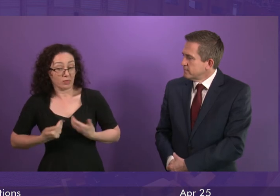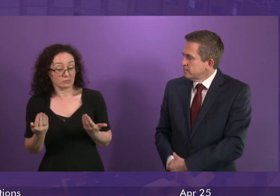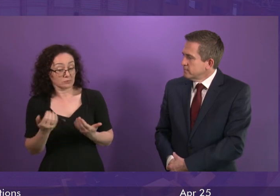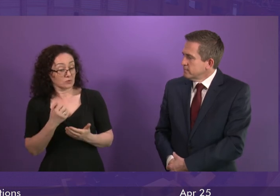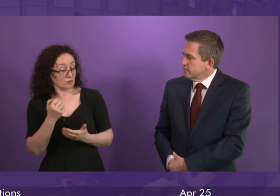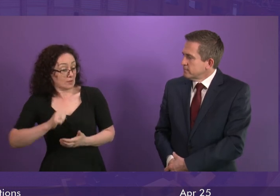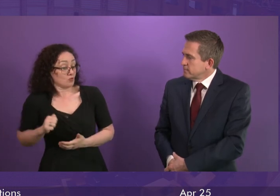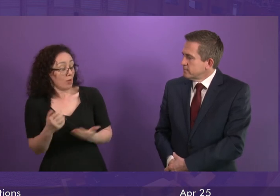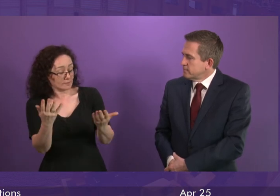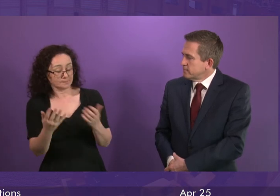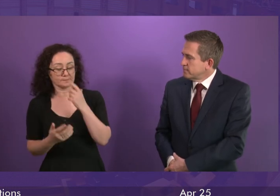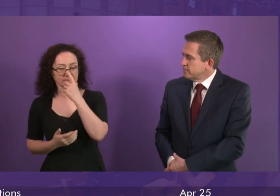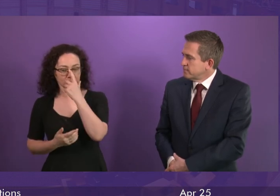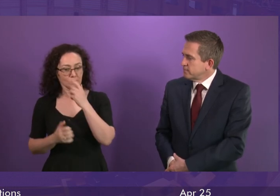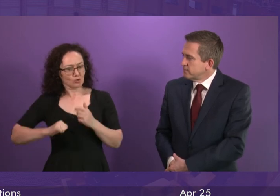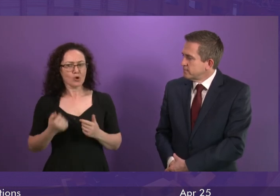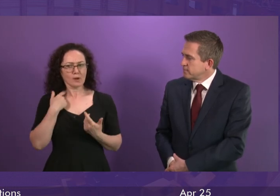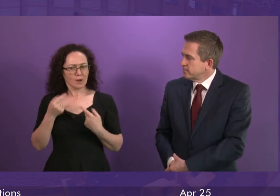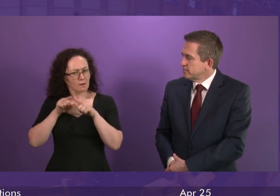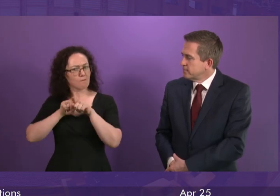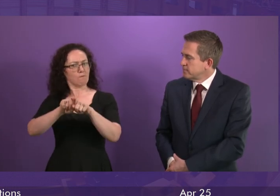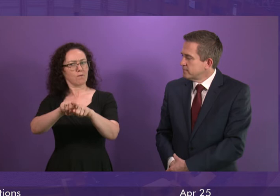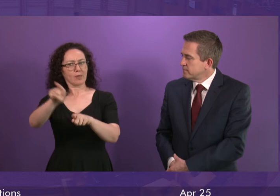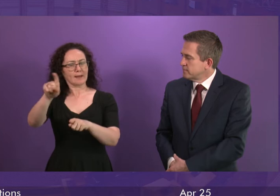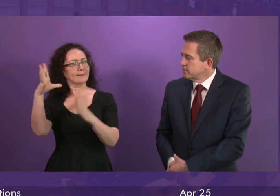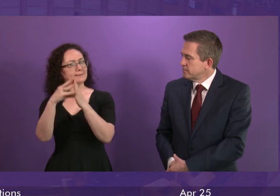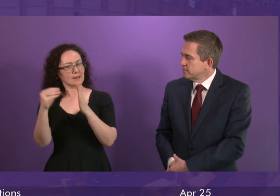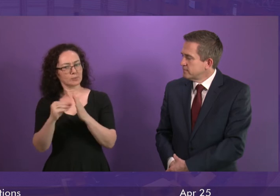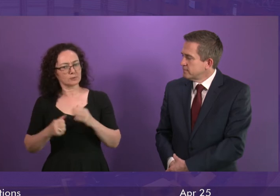could emulate those countries and create a strong economy but then, crucially, use the